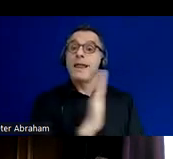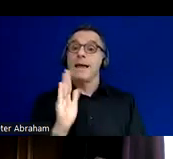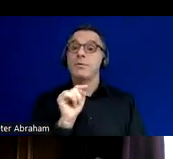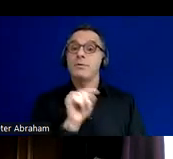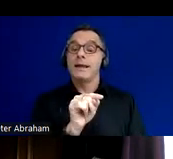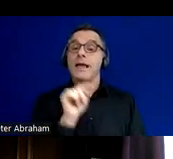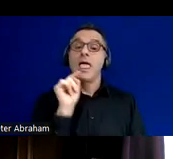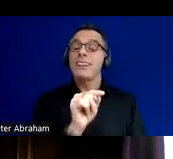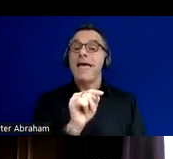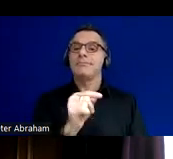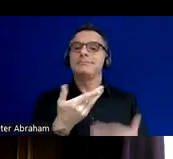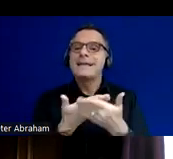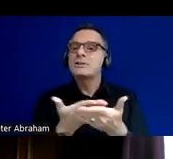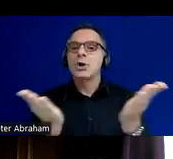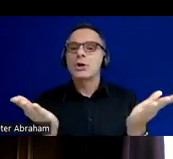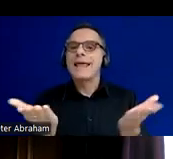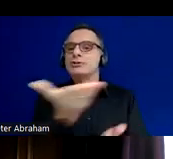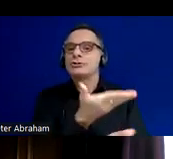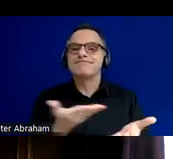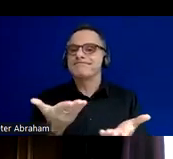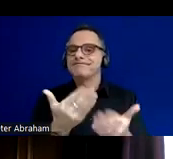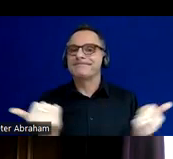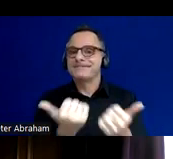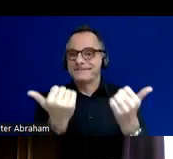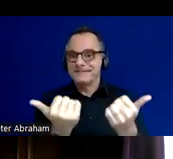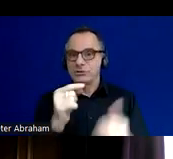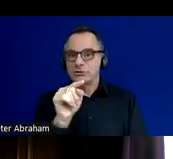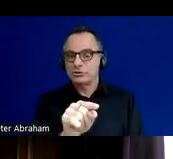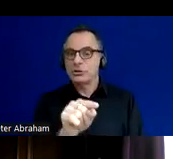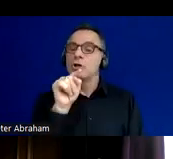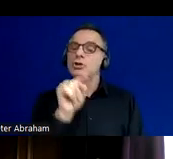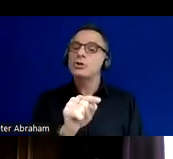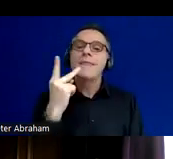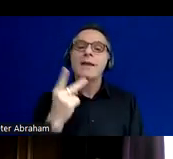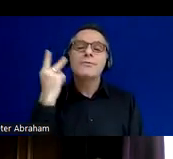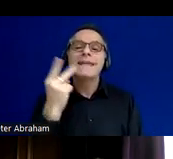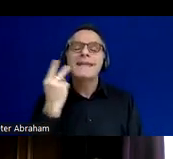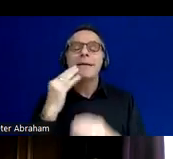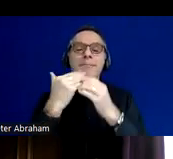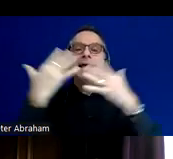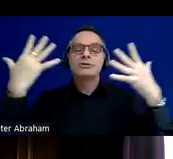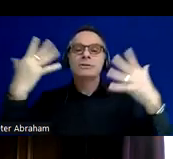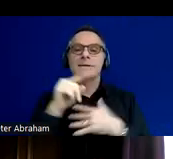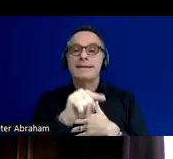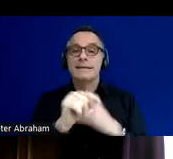circulation. They sort of re-imagined them, thinking about if you opened up these books